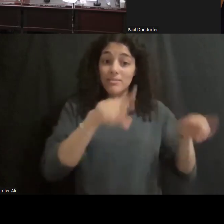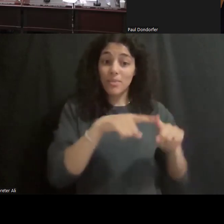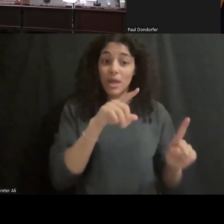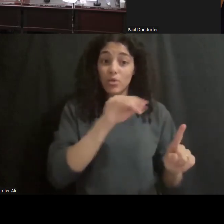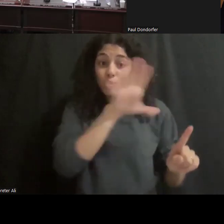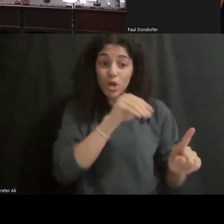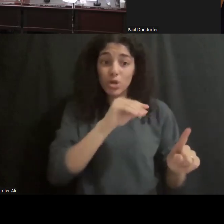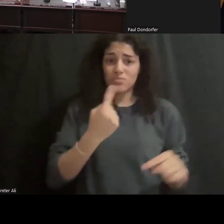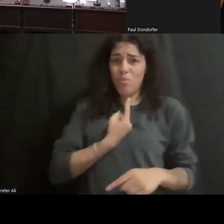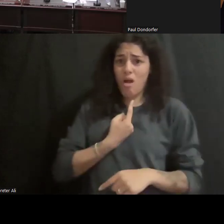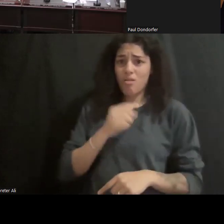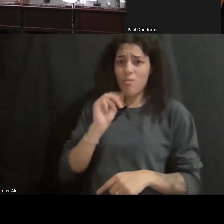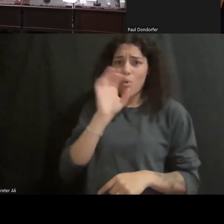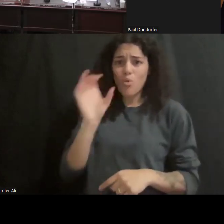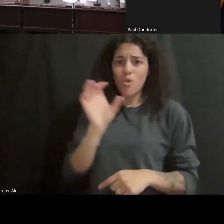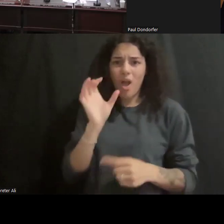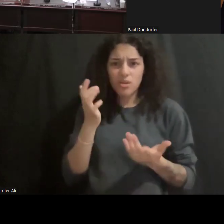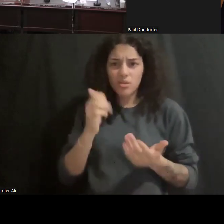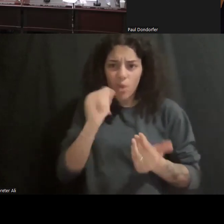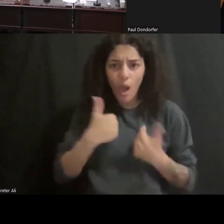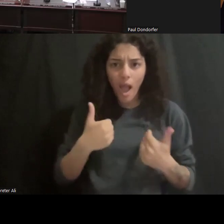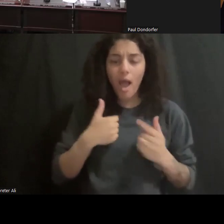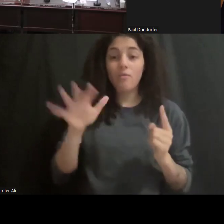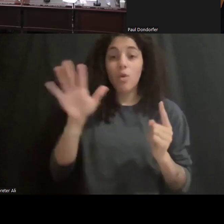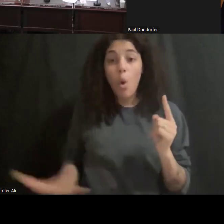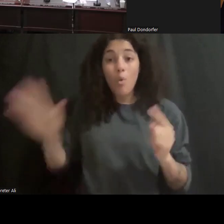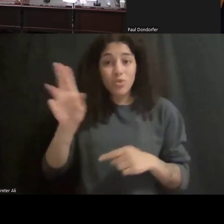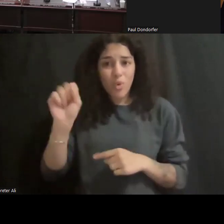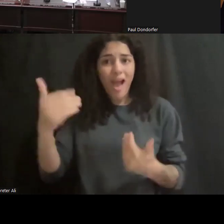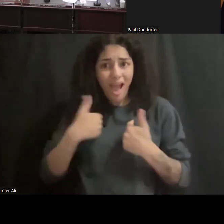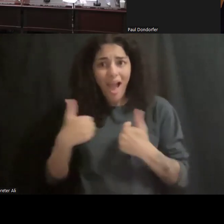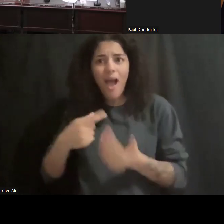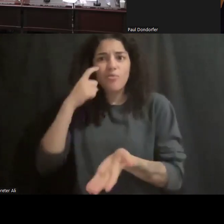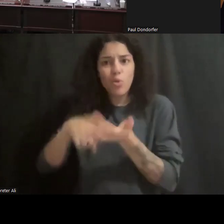them Across the country they've made a real difference In Eden Prairie Minnesota license